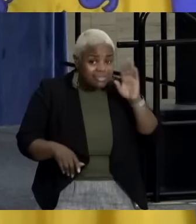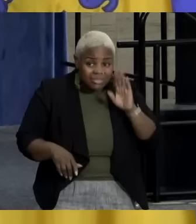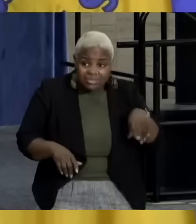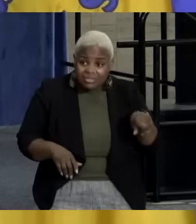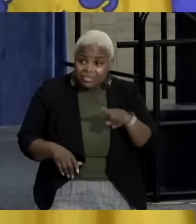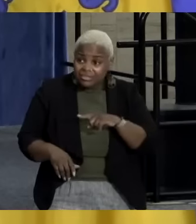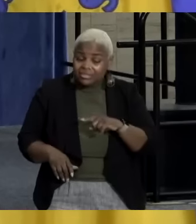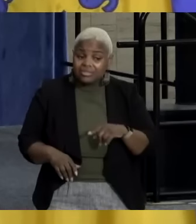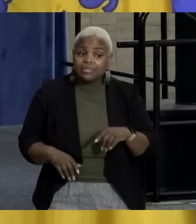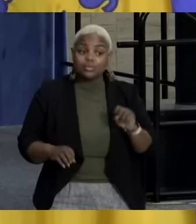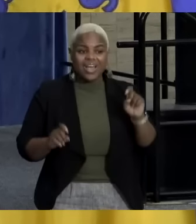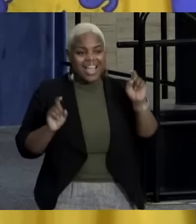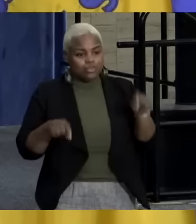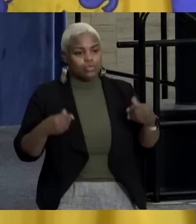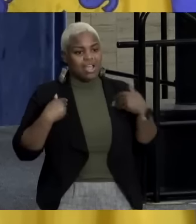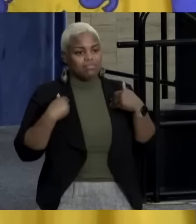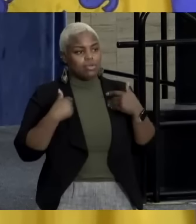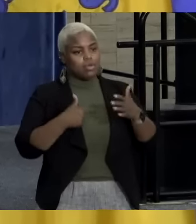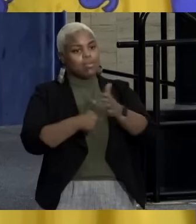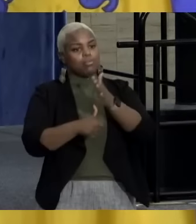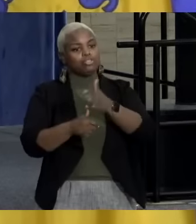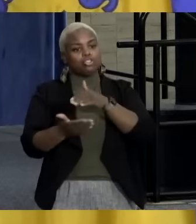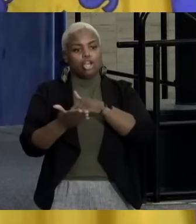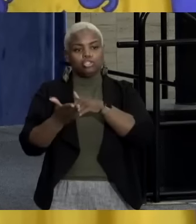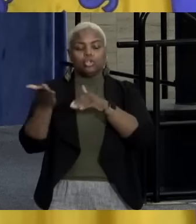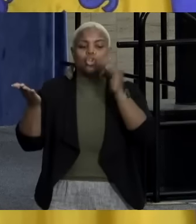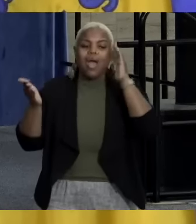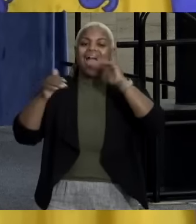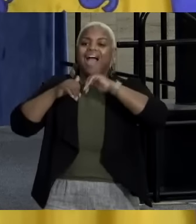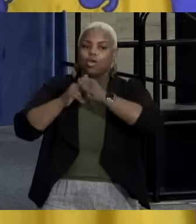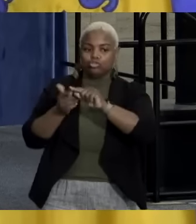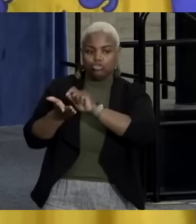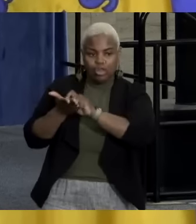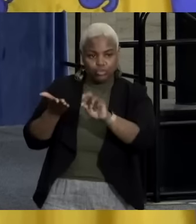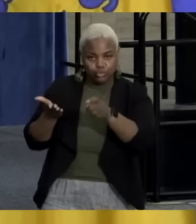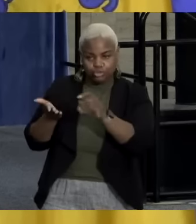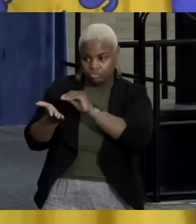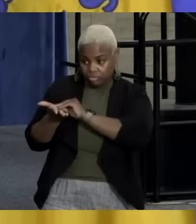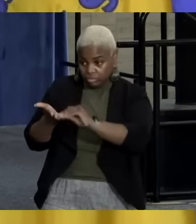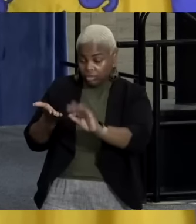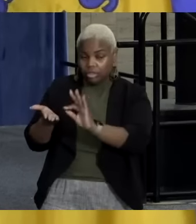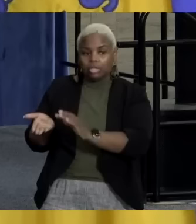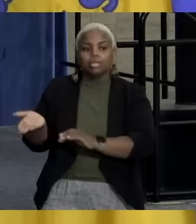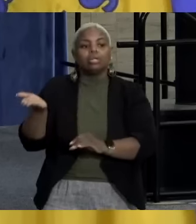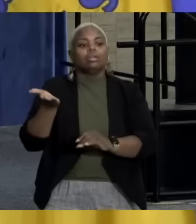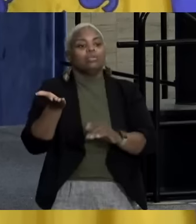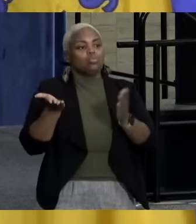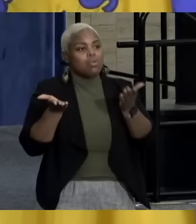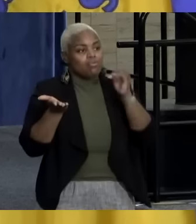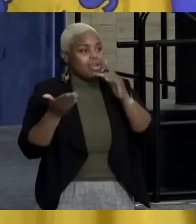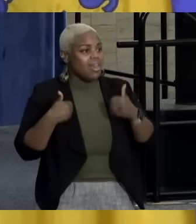doctors to know how to write the prescription, recommend it for life, and use it even if